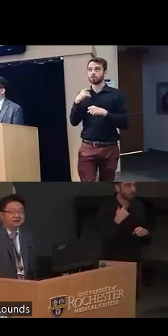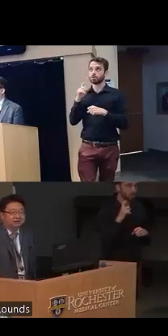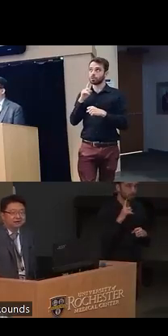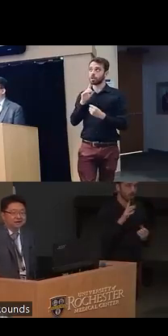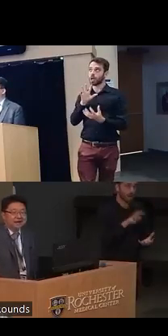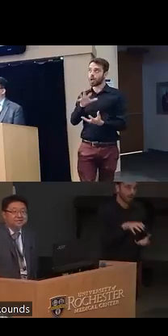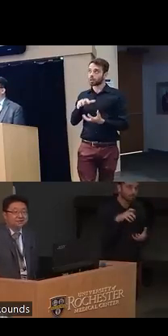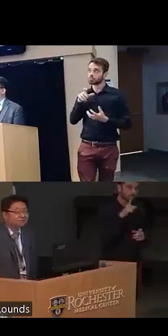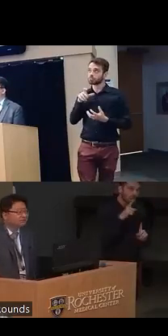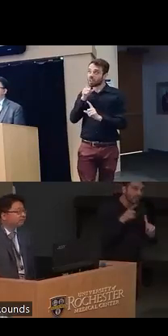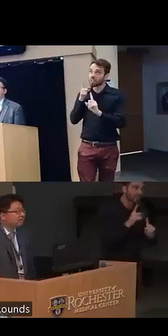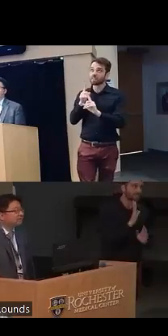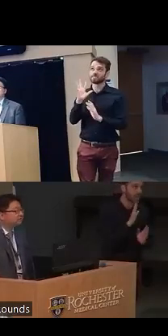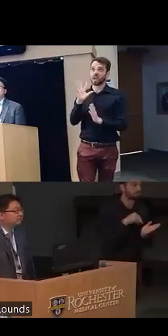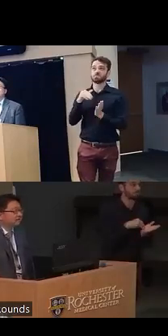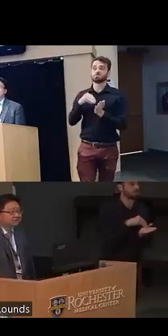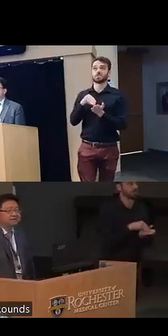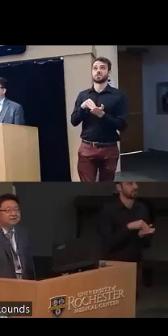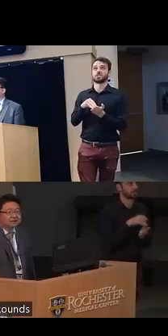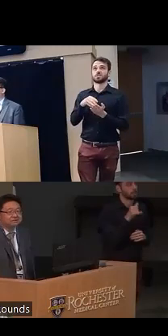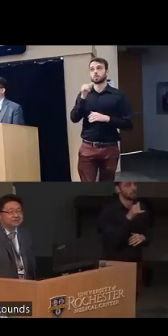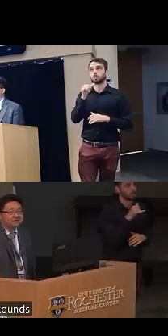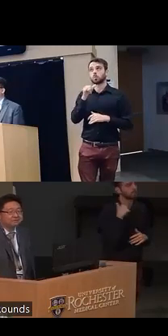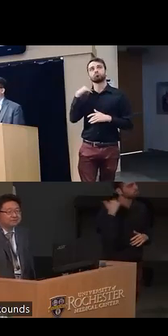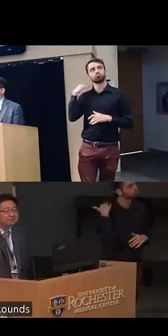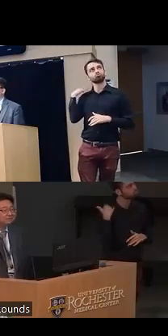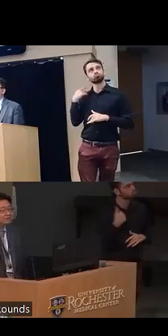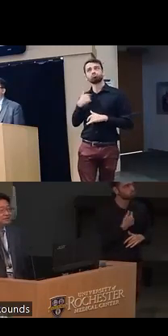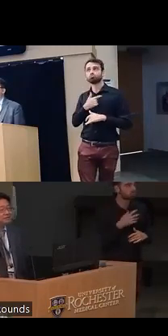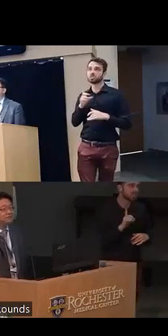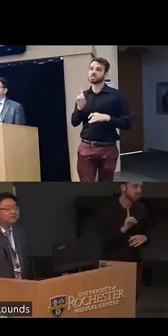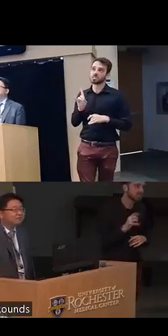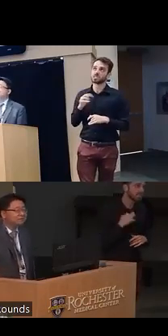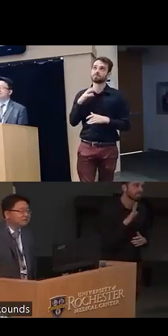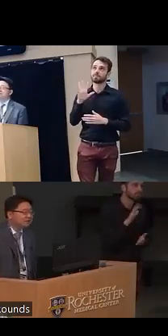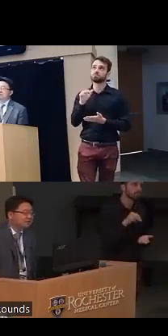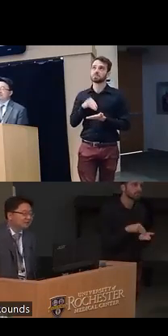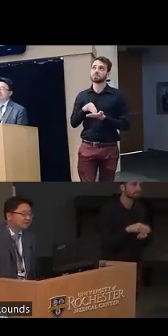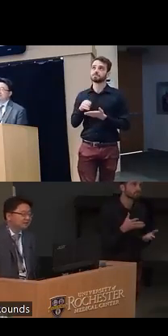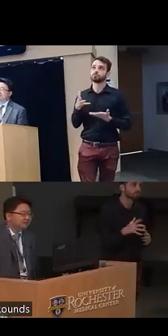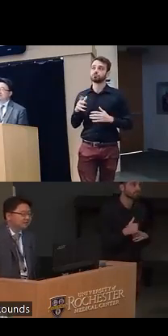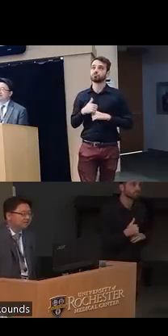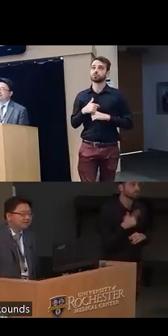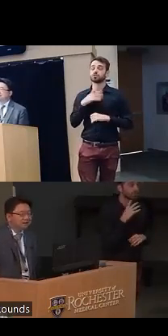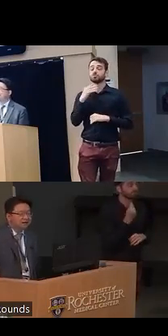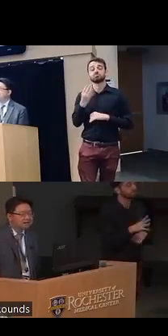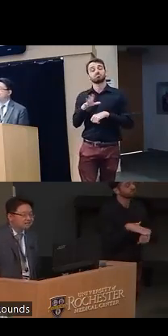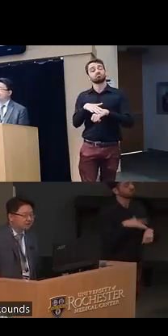uh enhancement to our budget and we did that as well so we're moving very quickly we are a large